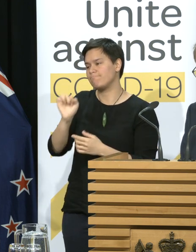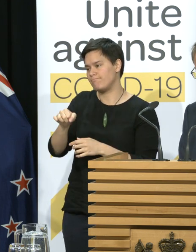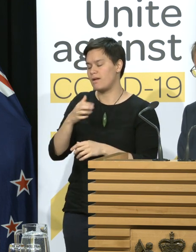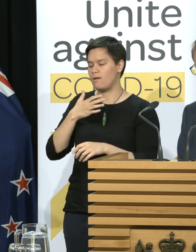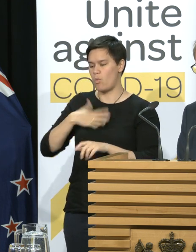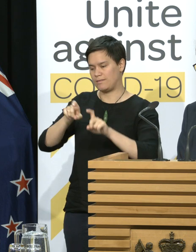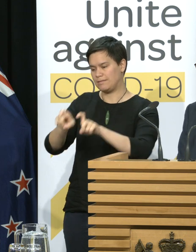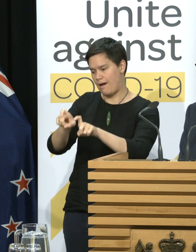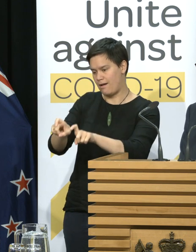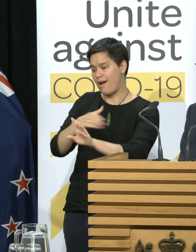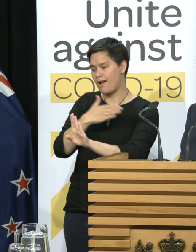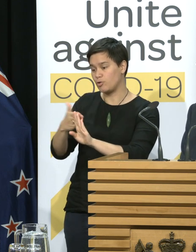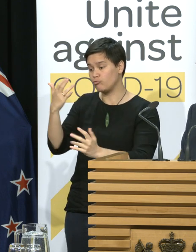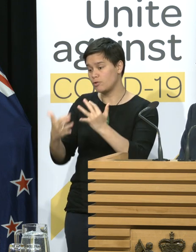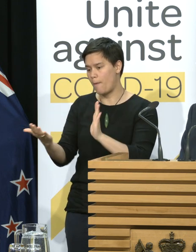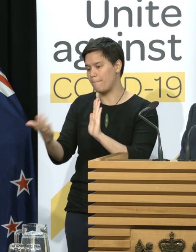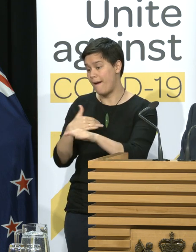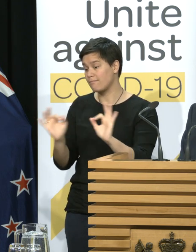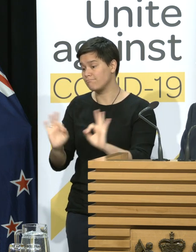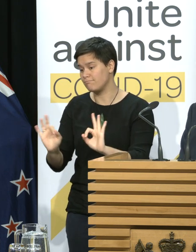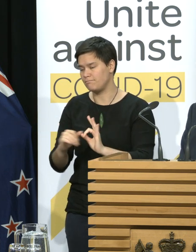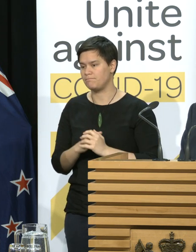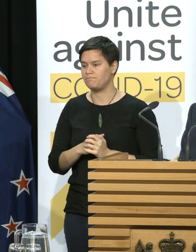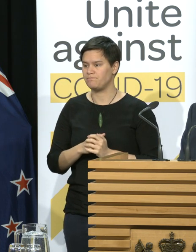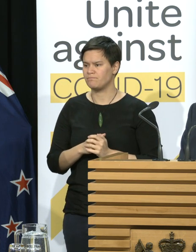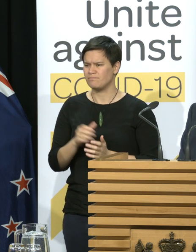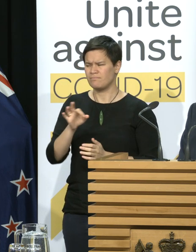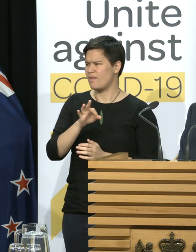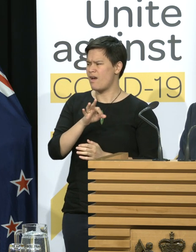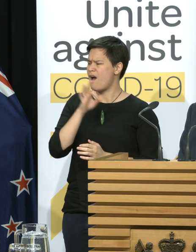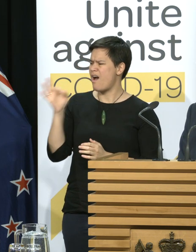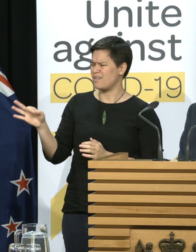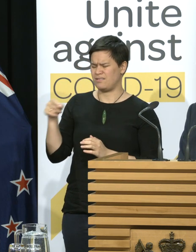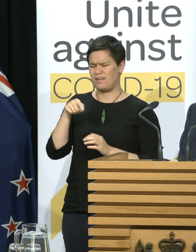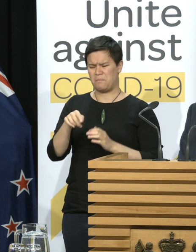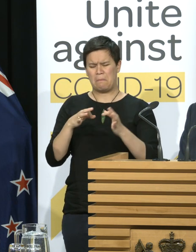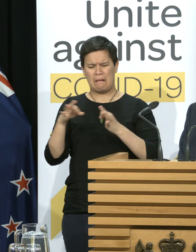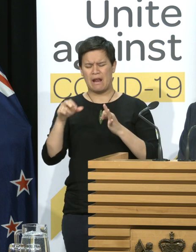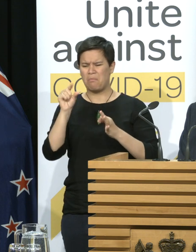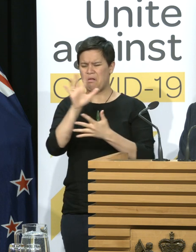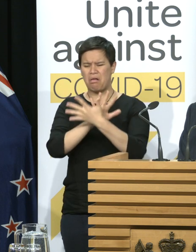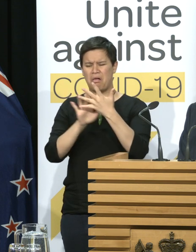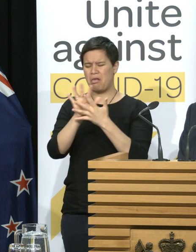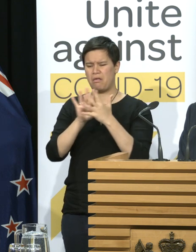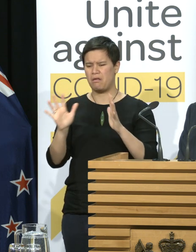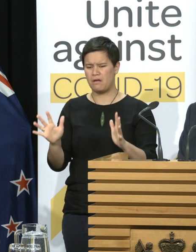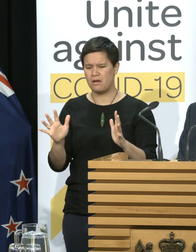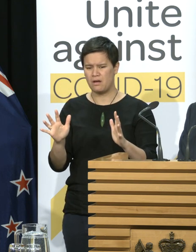Are you convinced you've got a clear and coherent plan here? Because it's a little bit confusing to sort of ascertain what would happen in these various scenarios